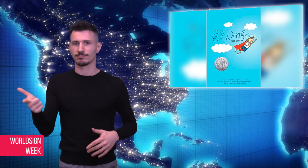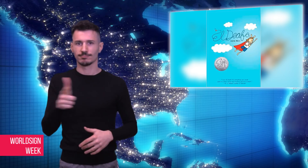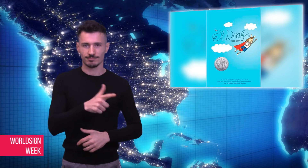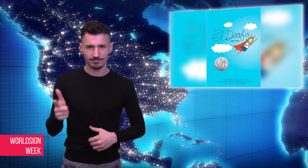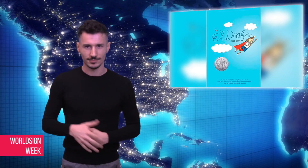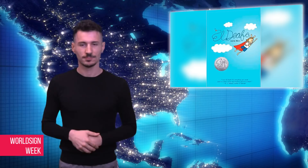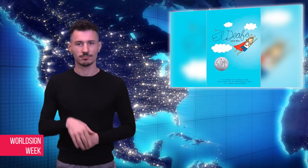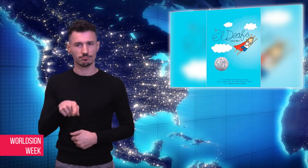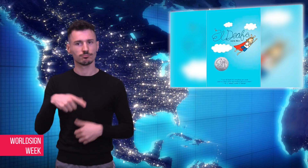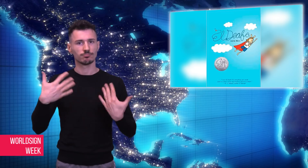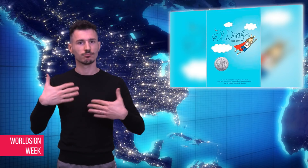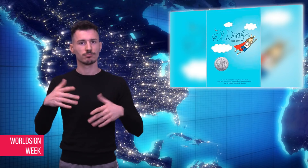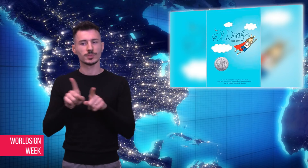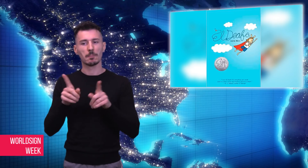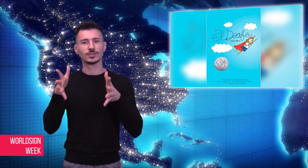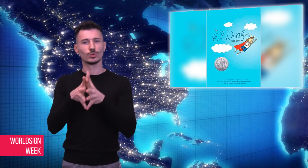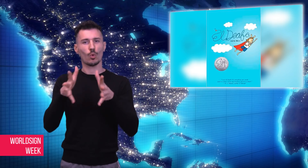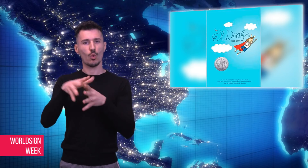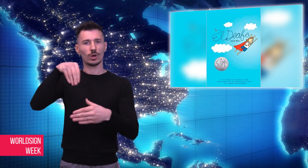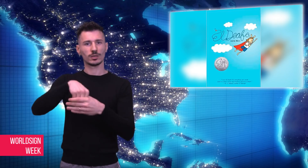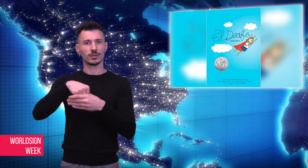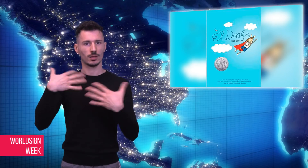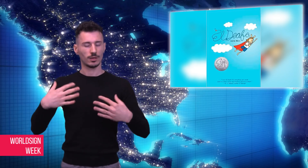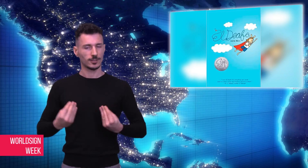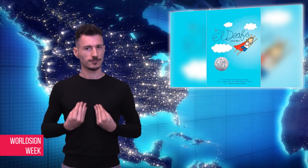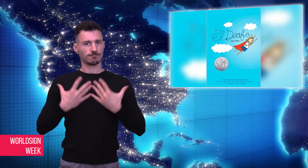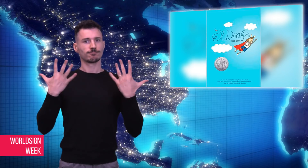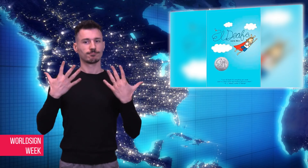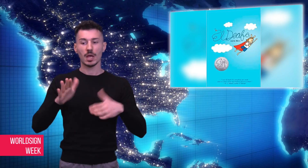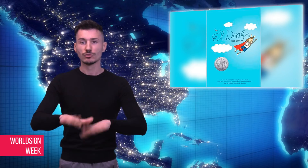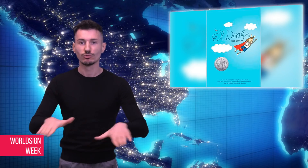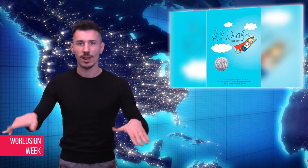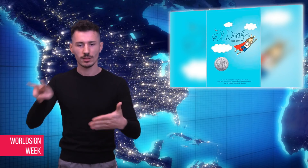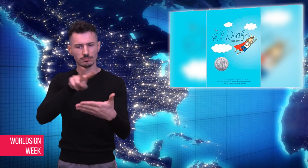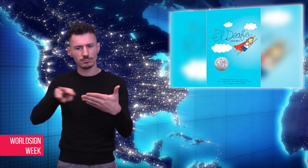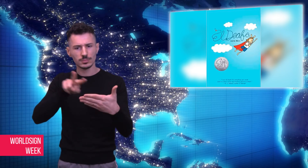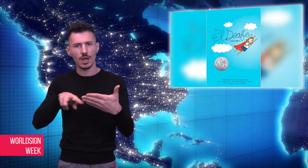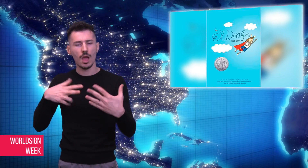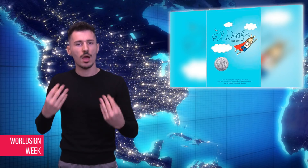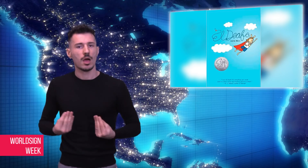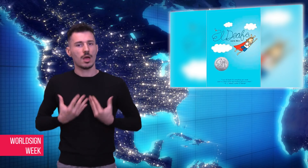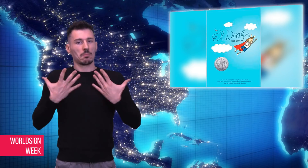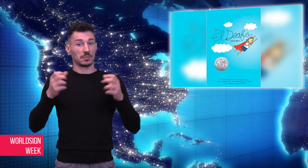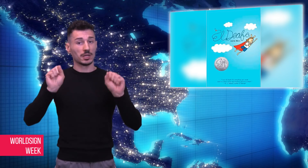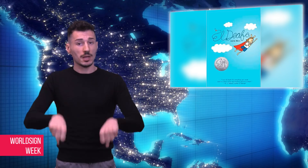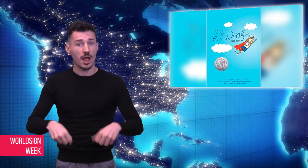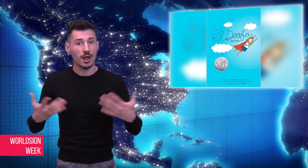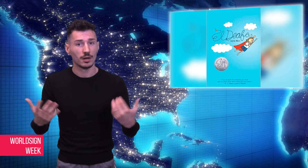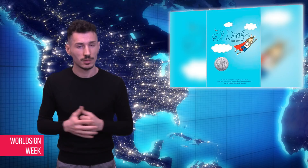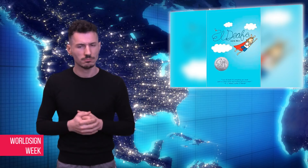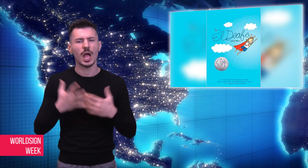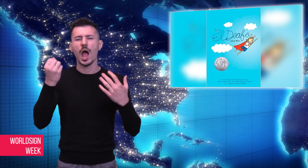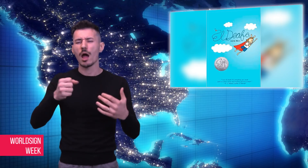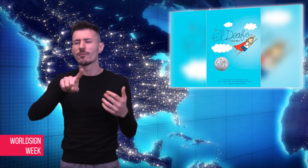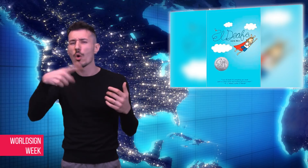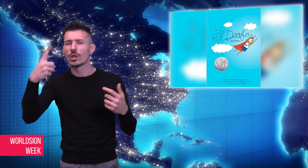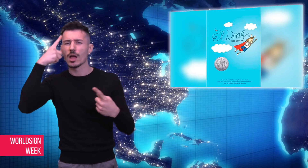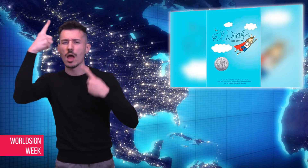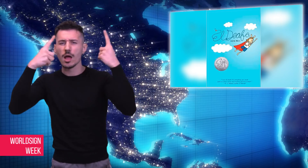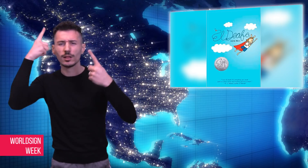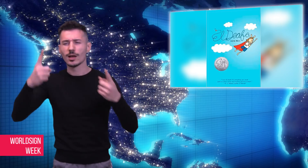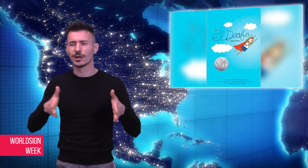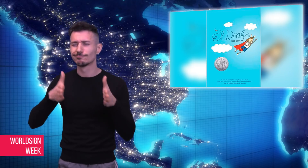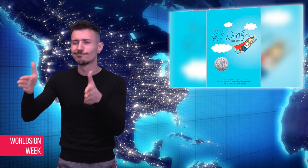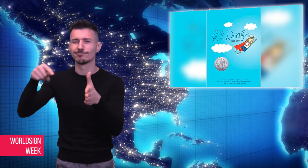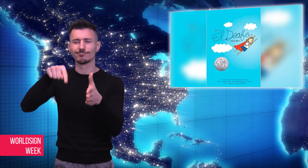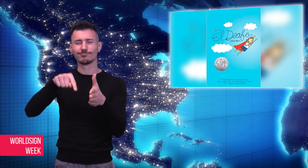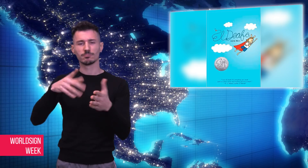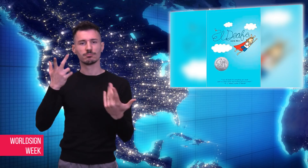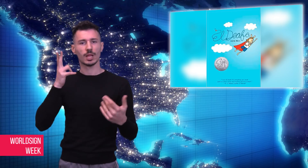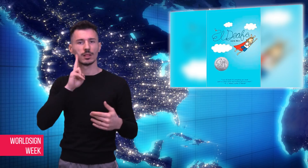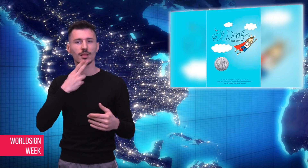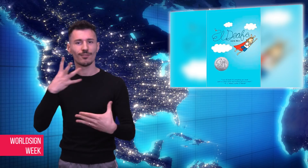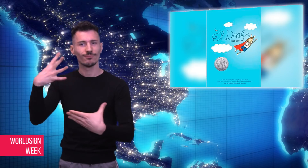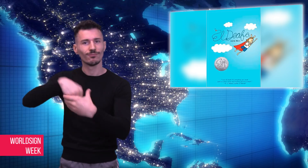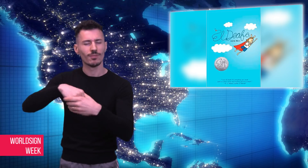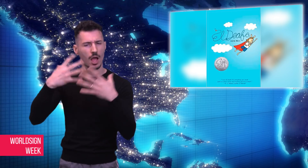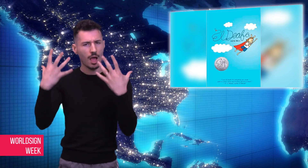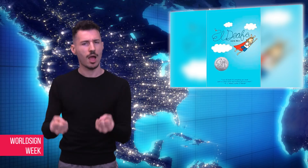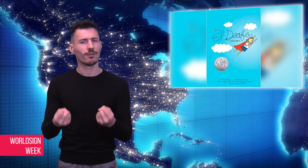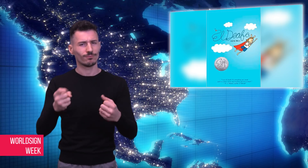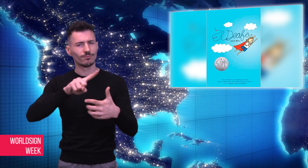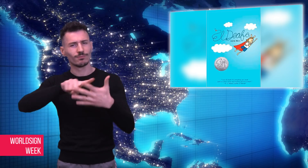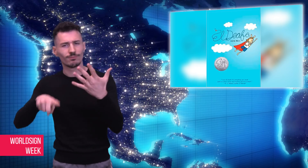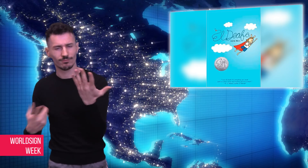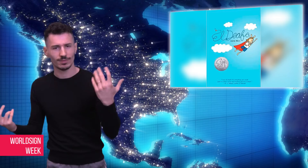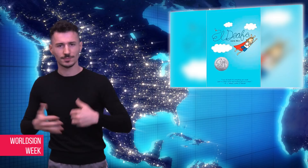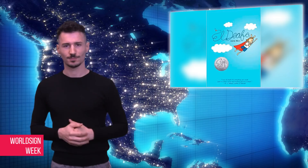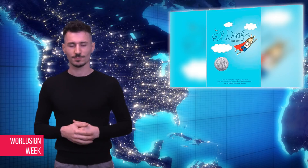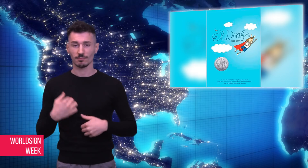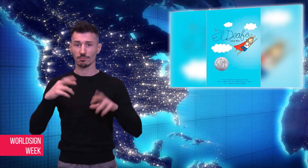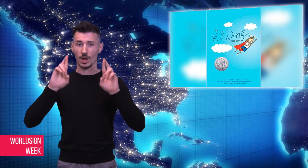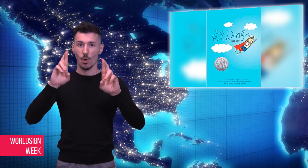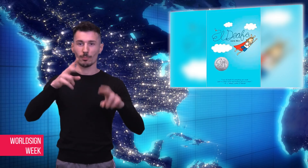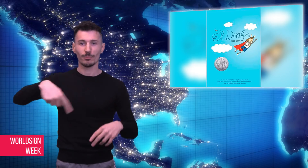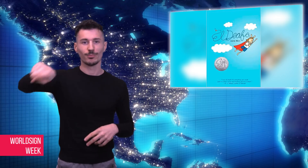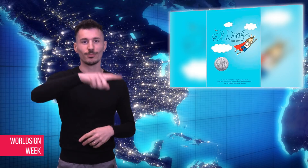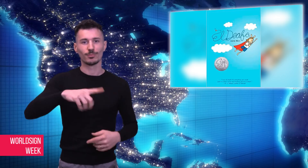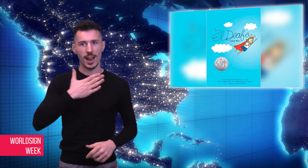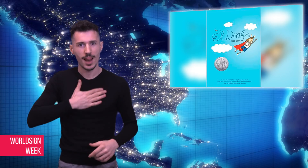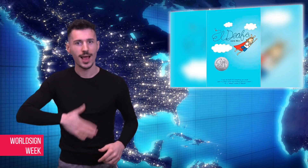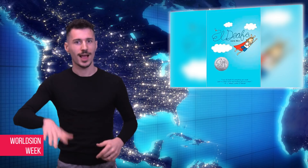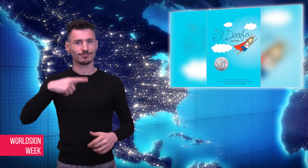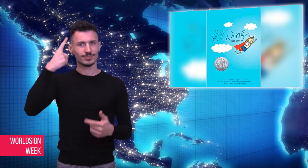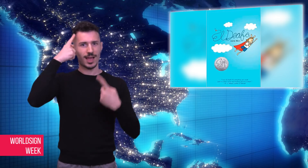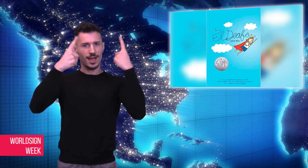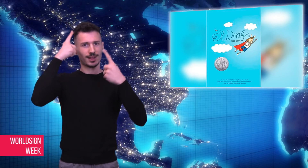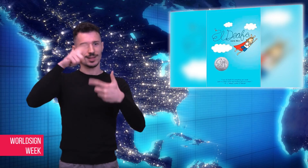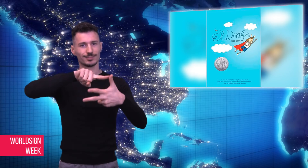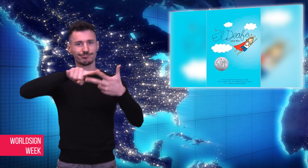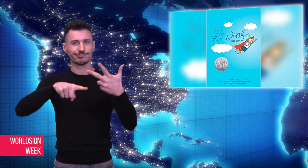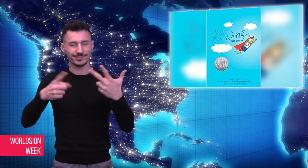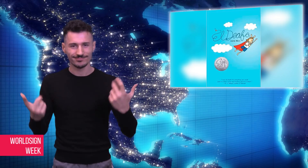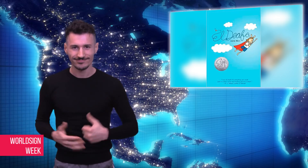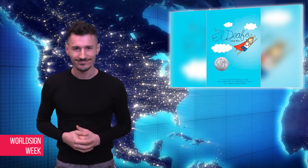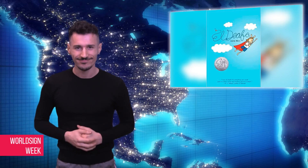and we hope you will borrow one of our ideas!